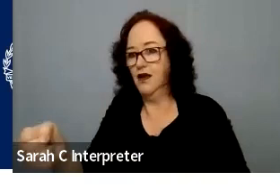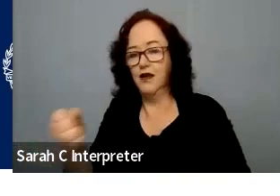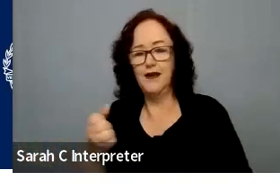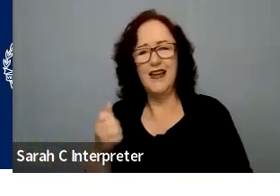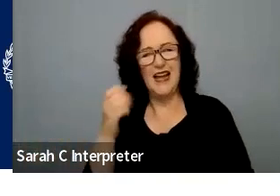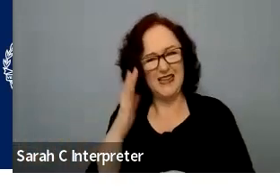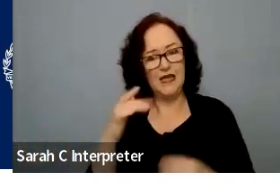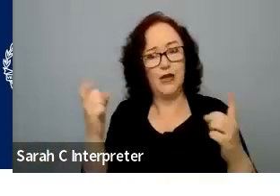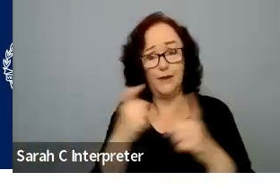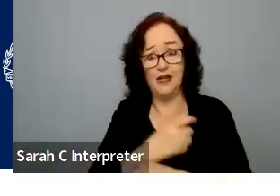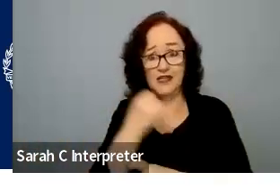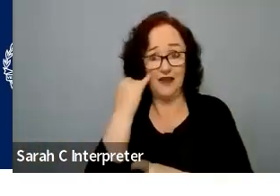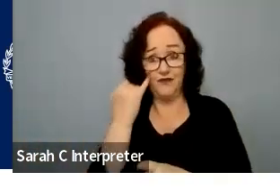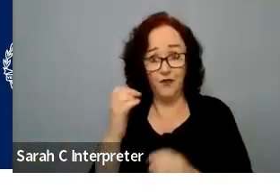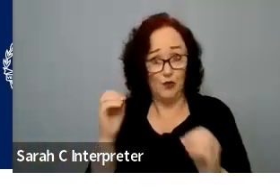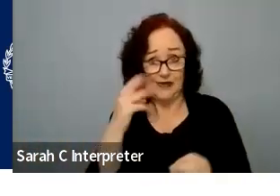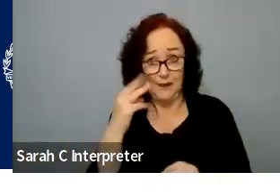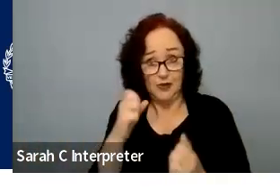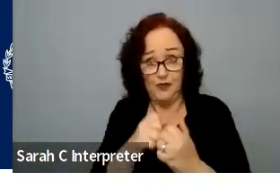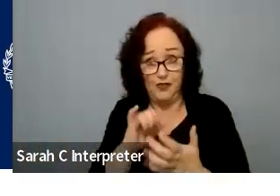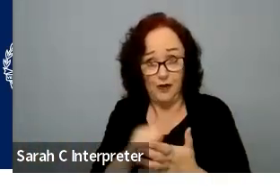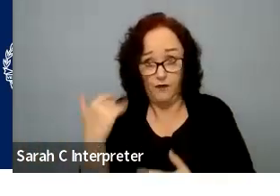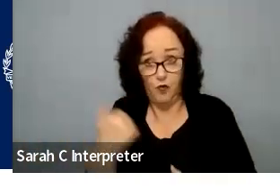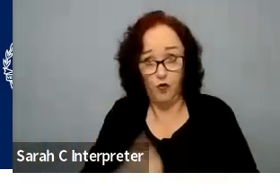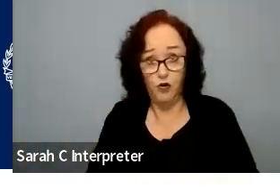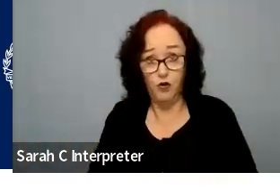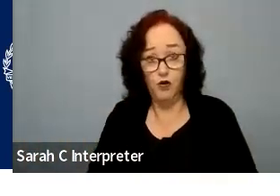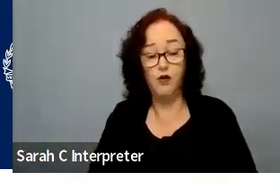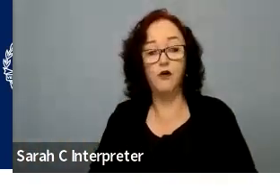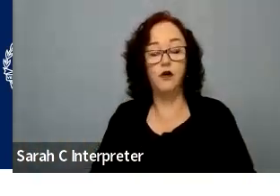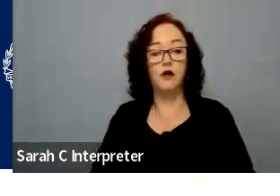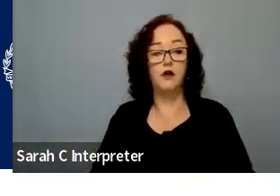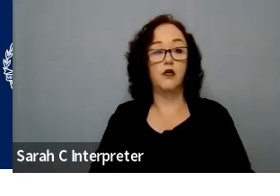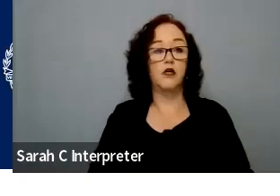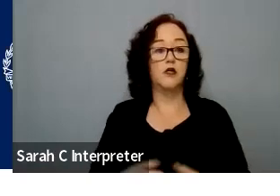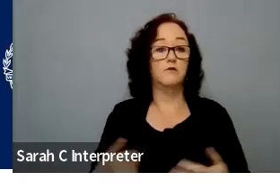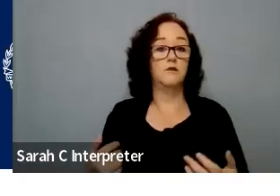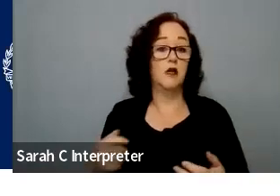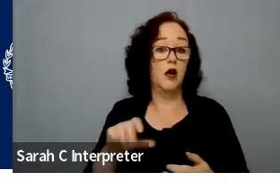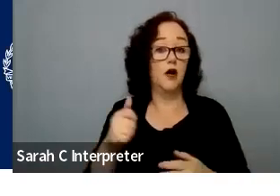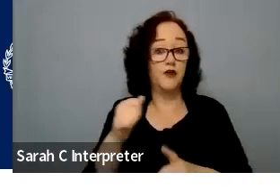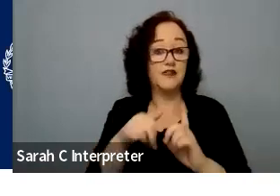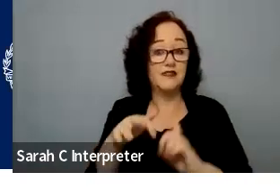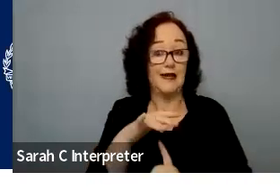in this, it is unknown if and how the simulation will work in other settings partly because of